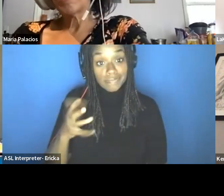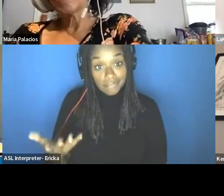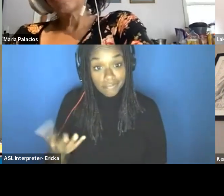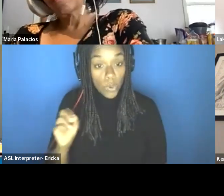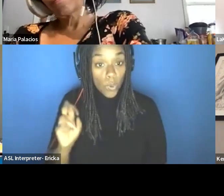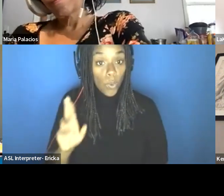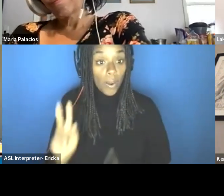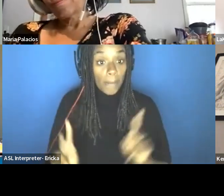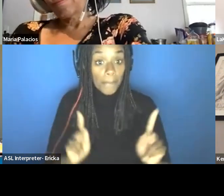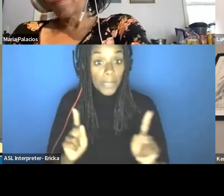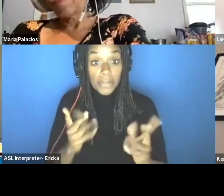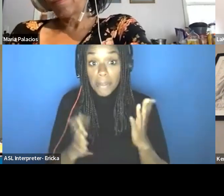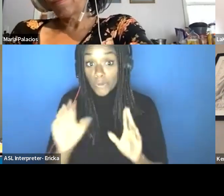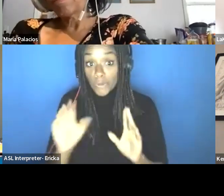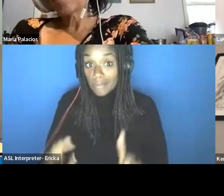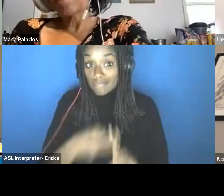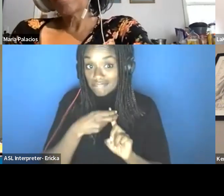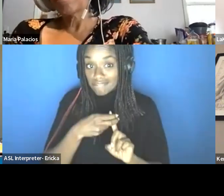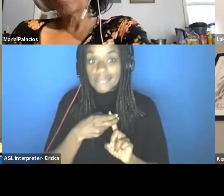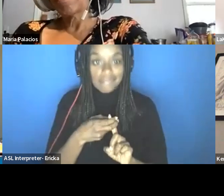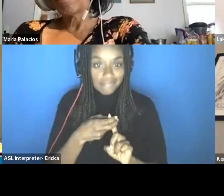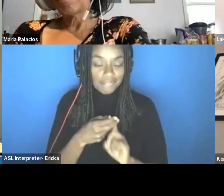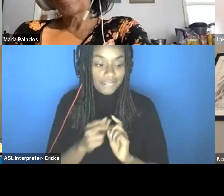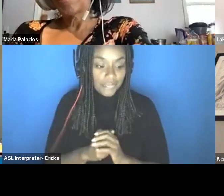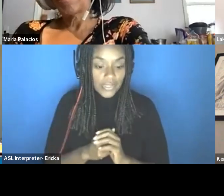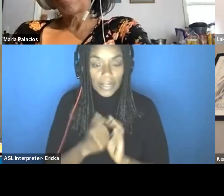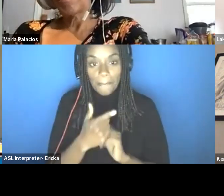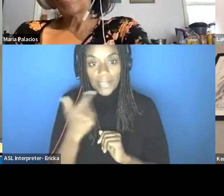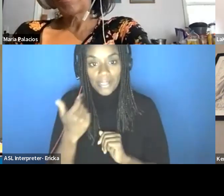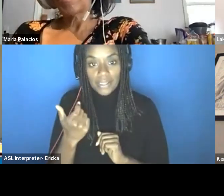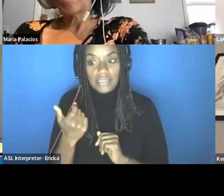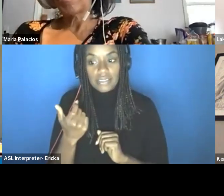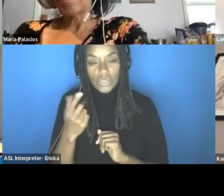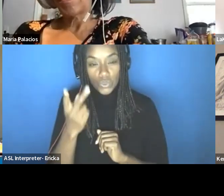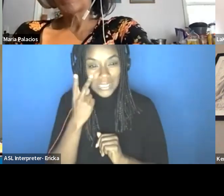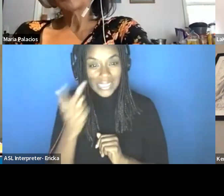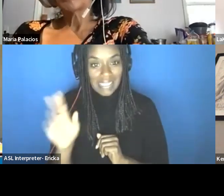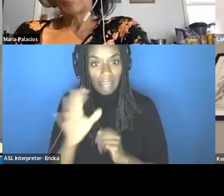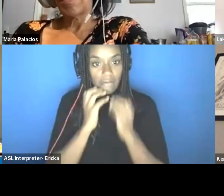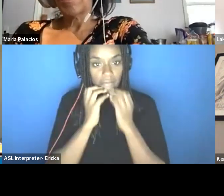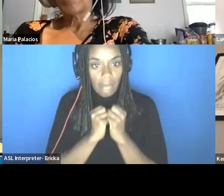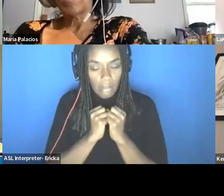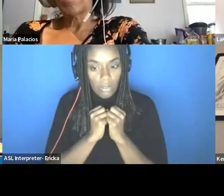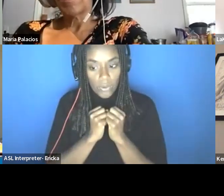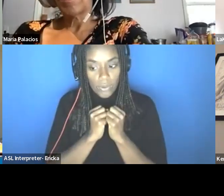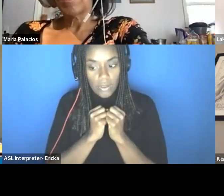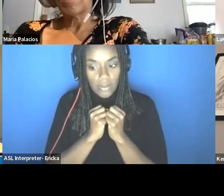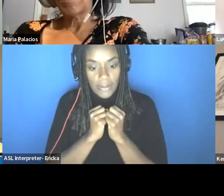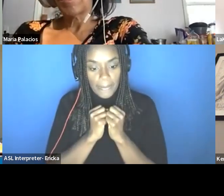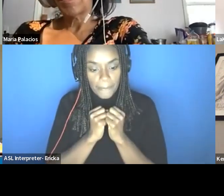Some of the barriers and that yes, you are welcoming them to the door as consumers, but you are also considering them as employees. Potential employees or people that you are hoping to recruit as employees.